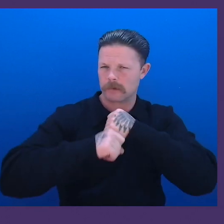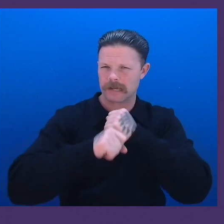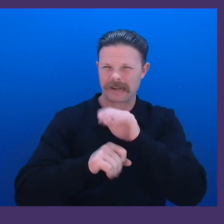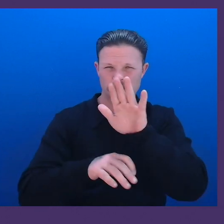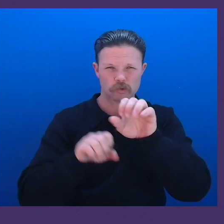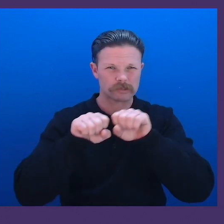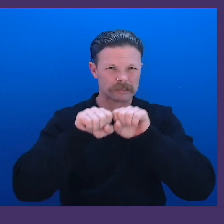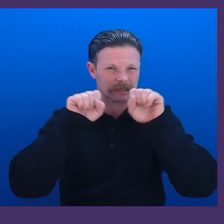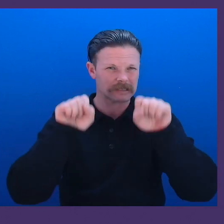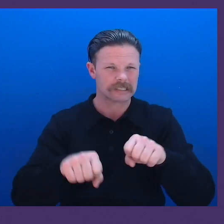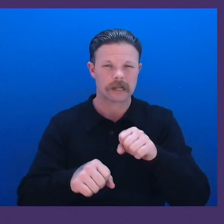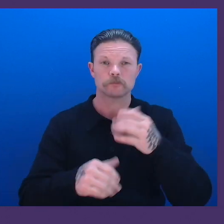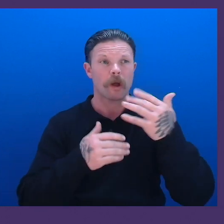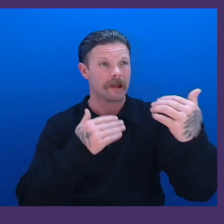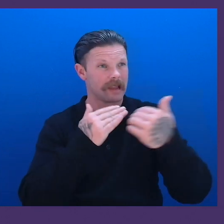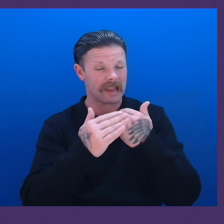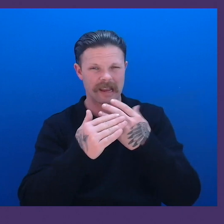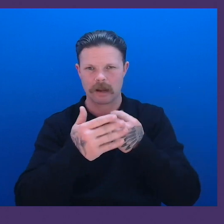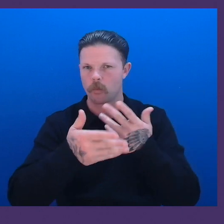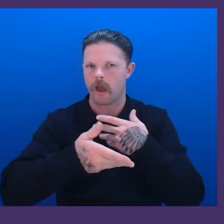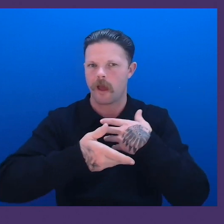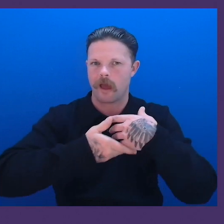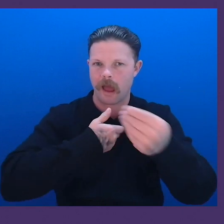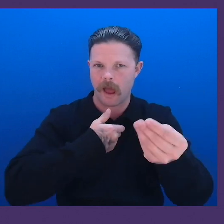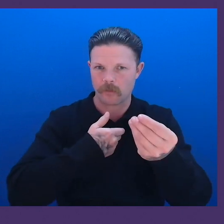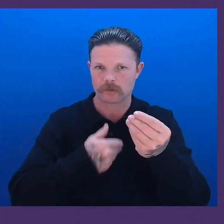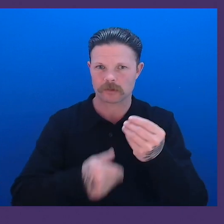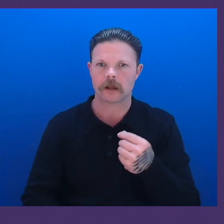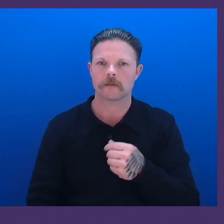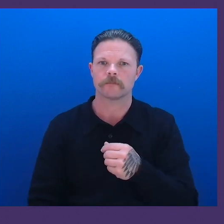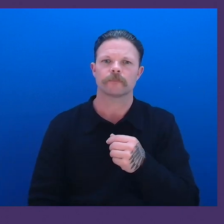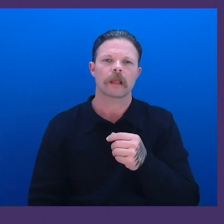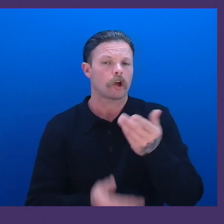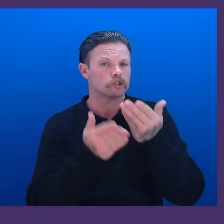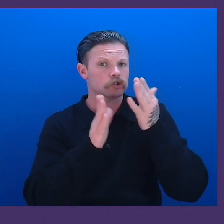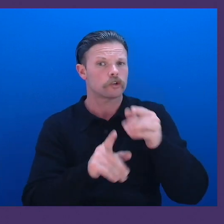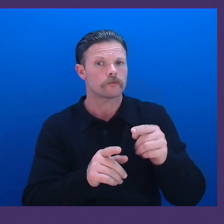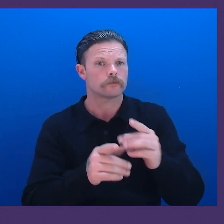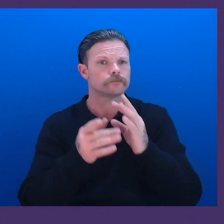I think Sarah Bird spoke about content safety filters, which is one way to protect your inputs.